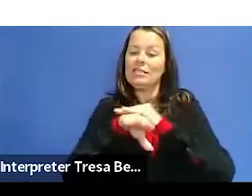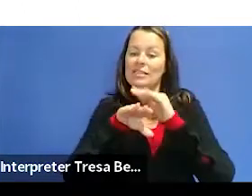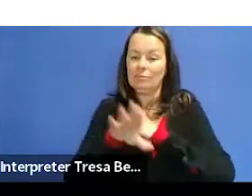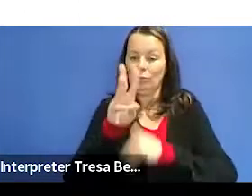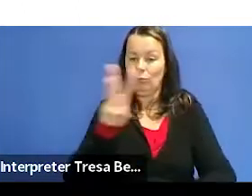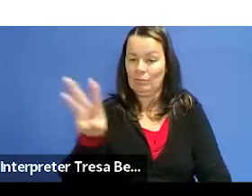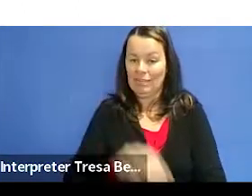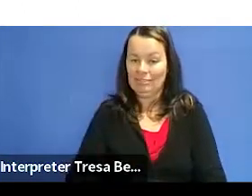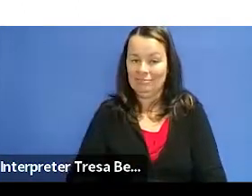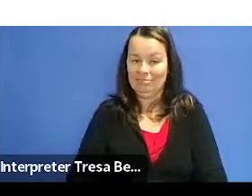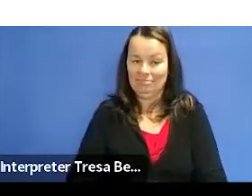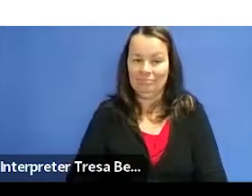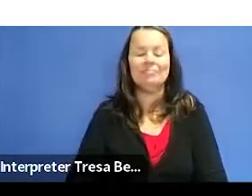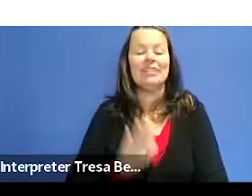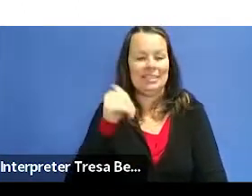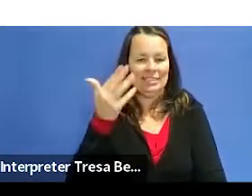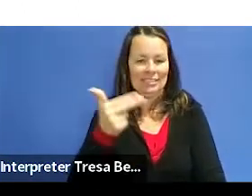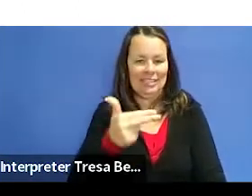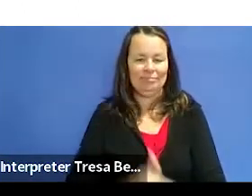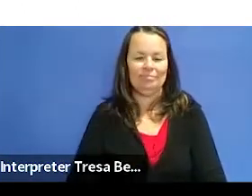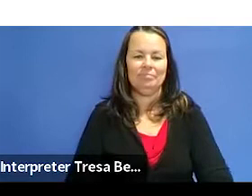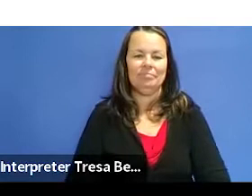We can go over to the next slide, please. All right.